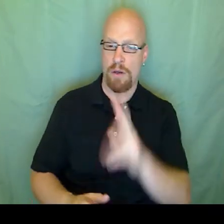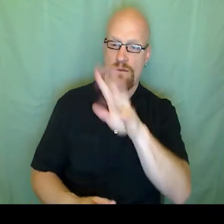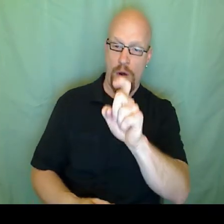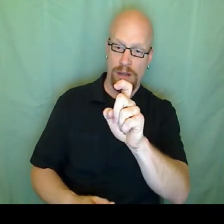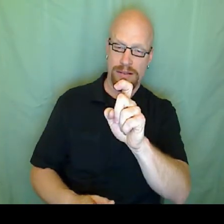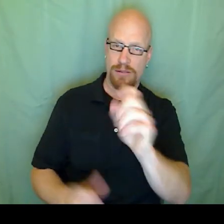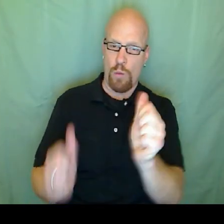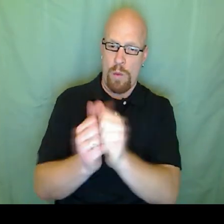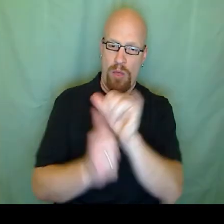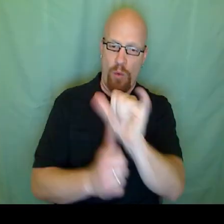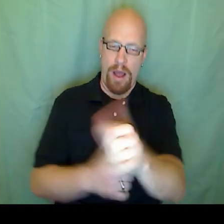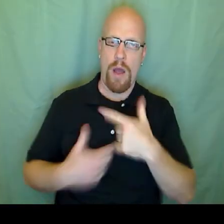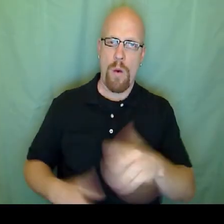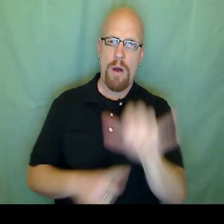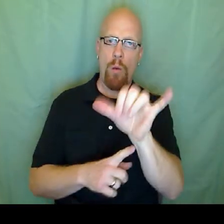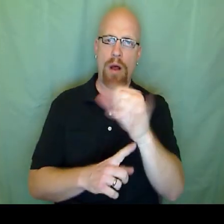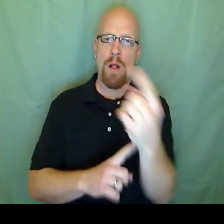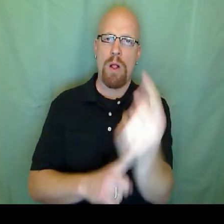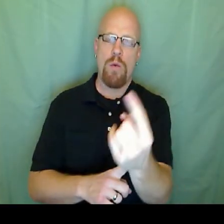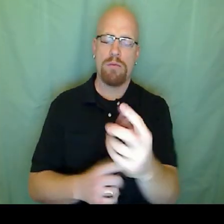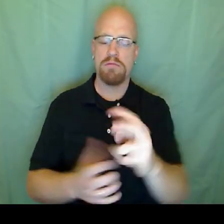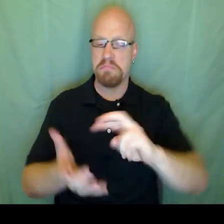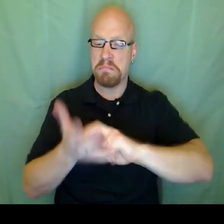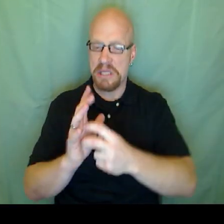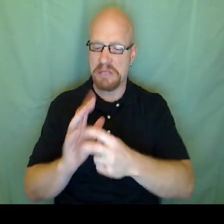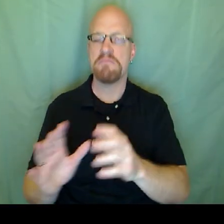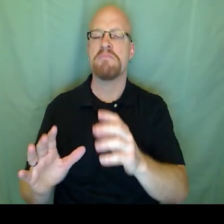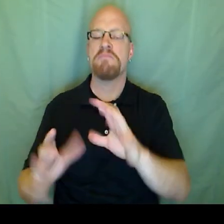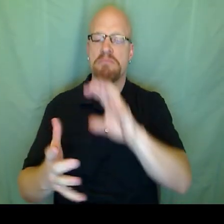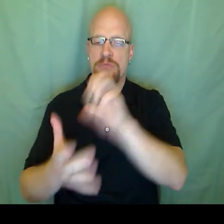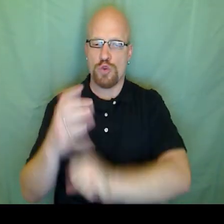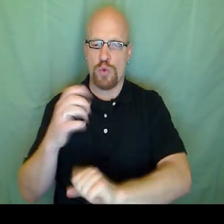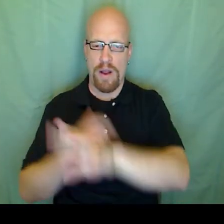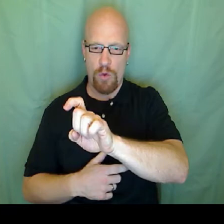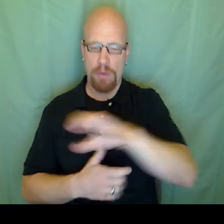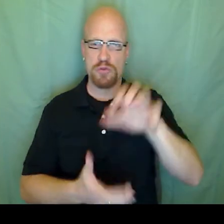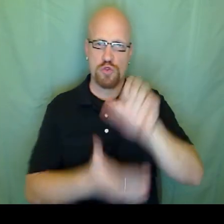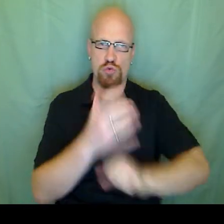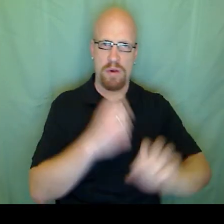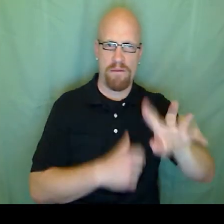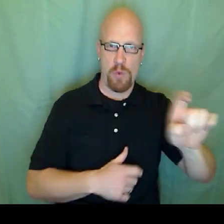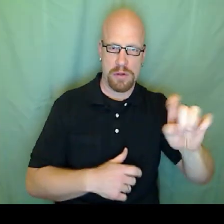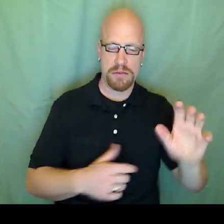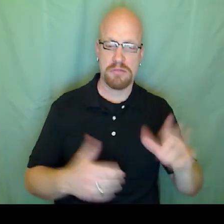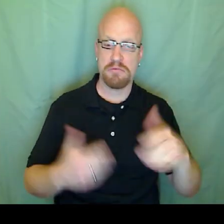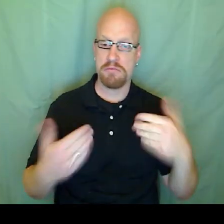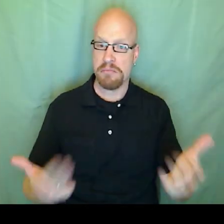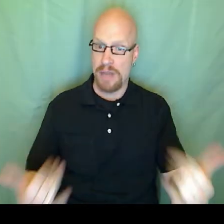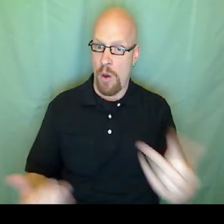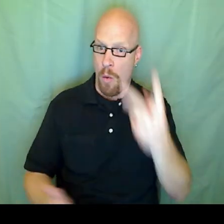Now, with the four X is on the side of the Y, we need to subtract four X from both sides.